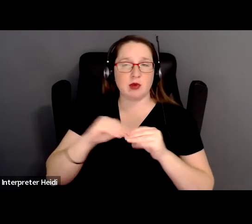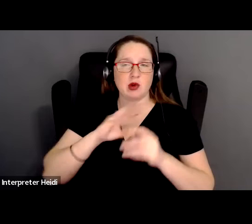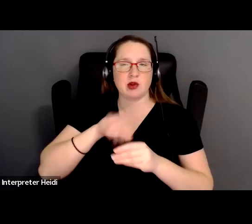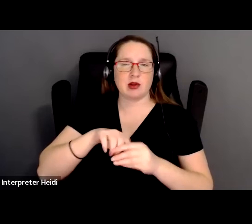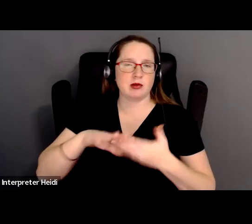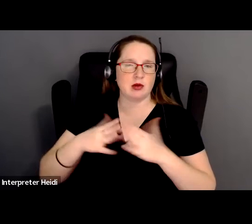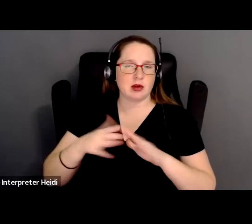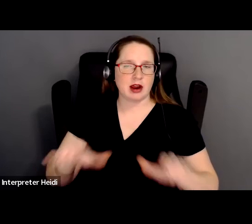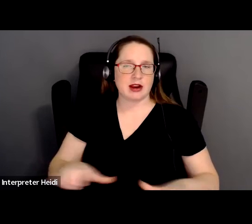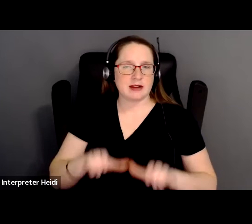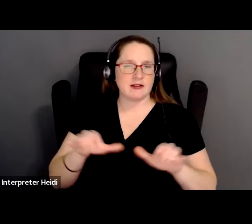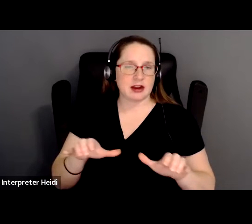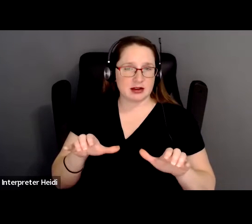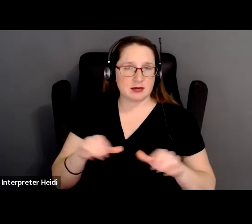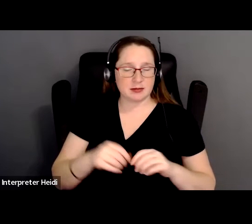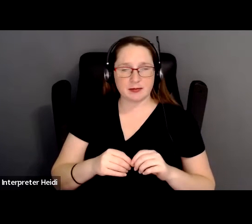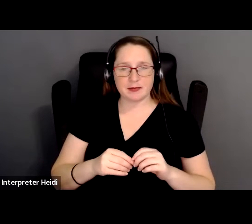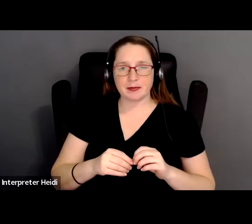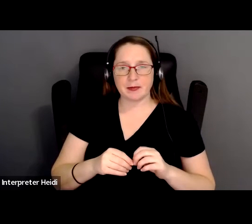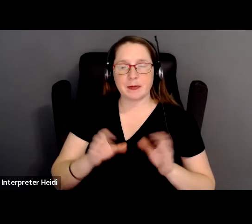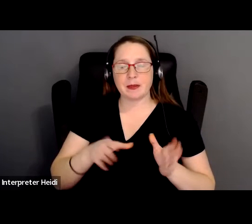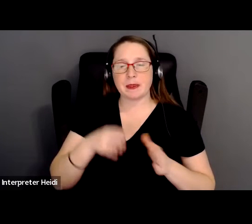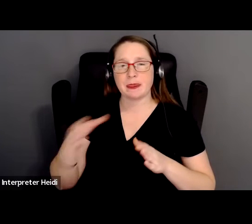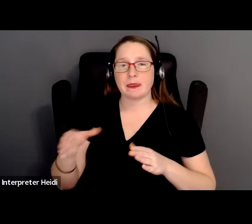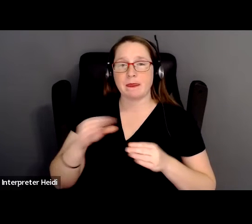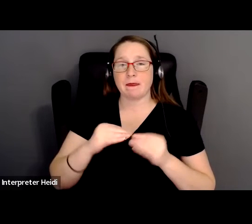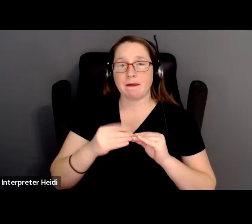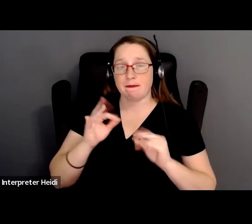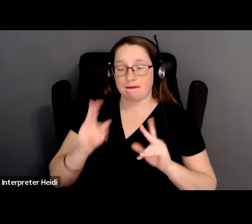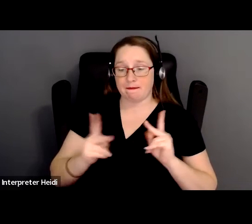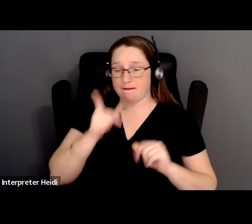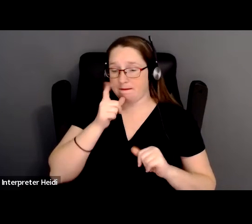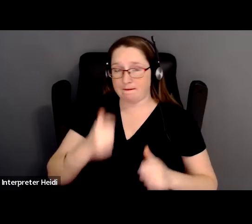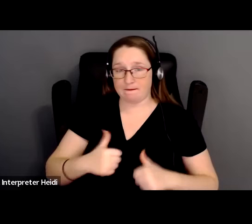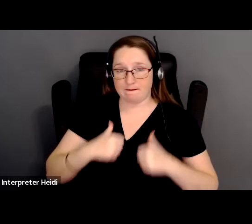activity. The number of people living in individualized settings altogether.